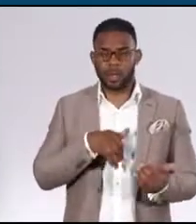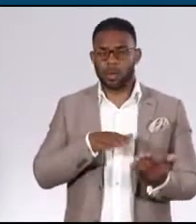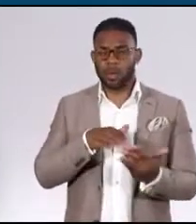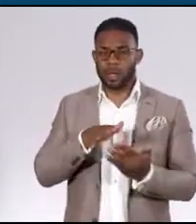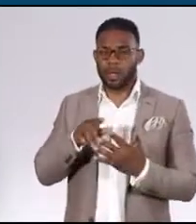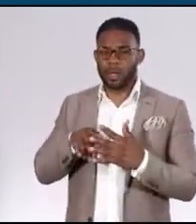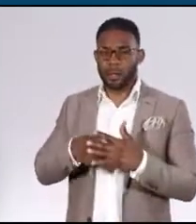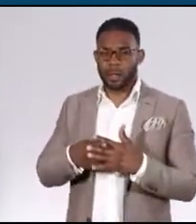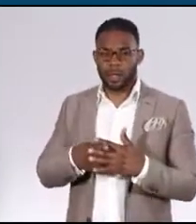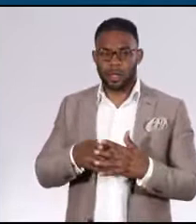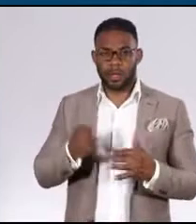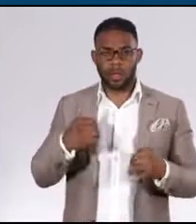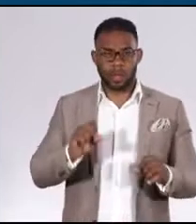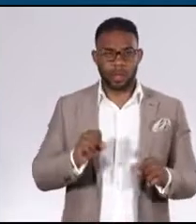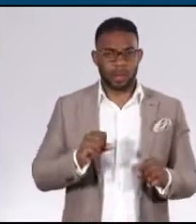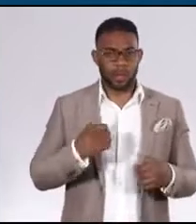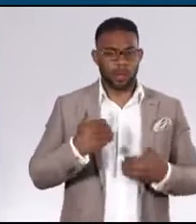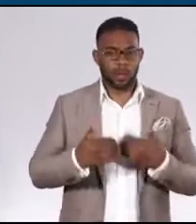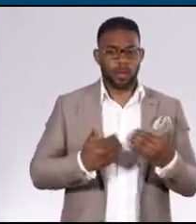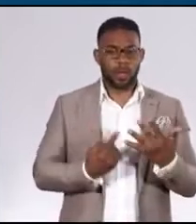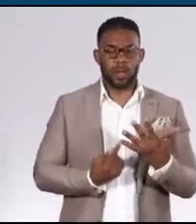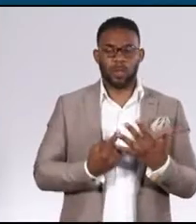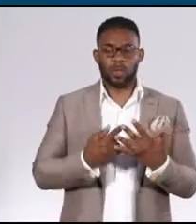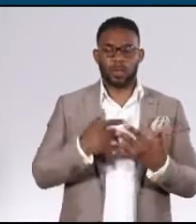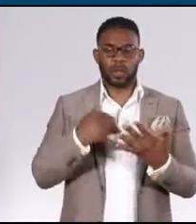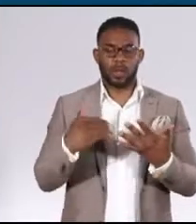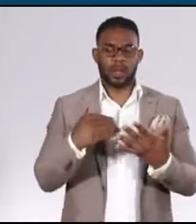so We can progress through these stages, this hierarchy as